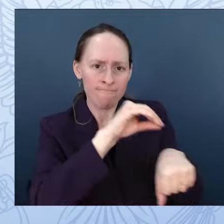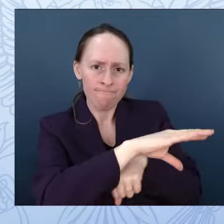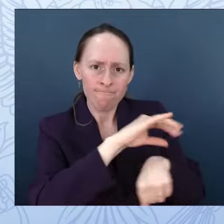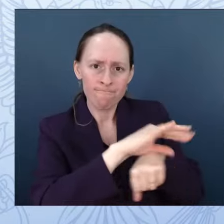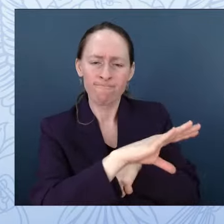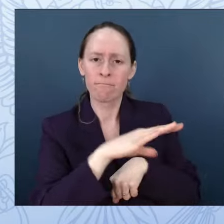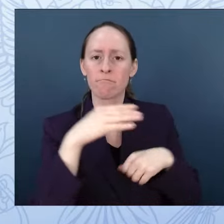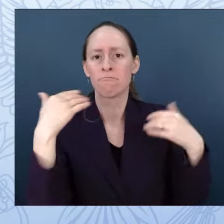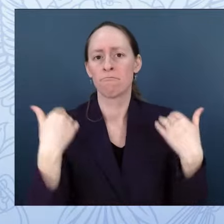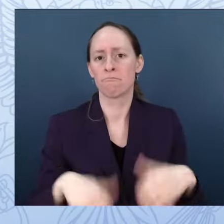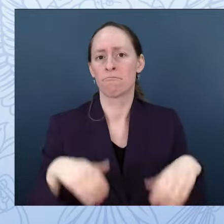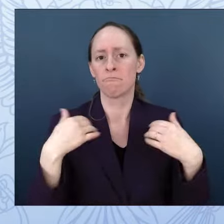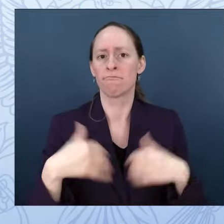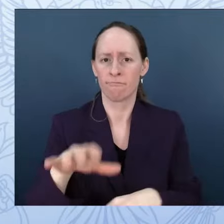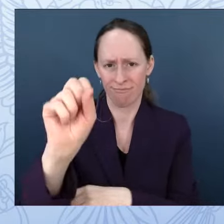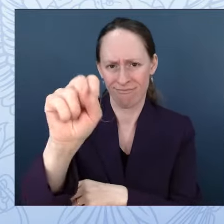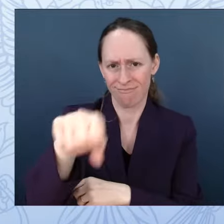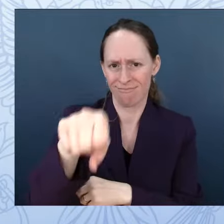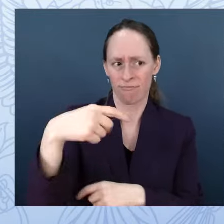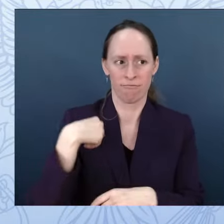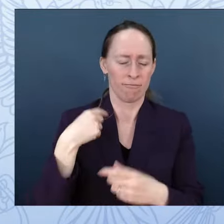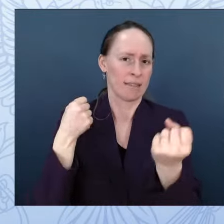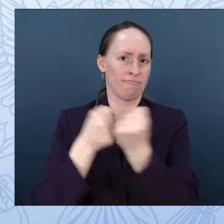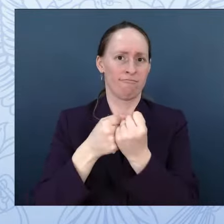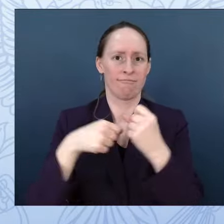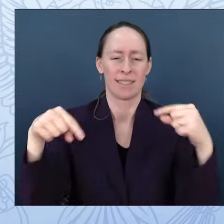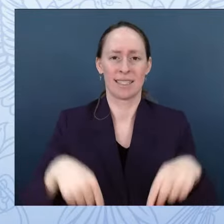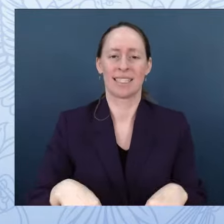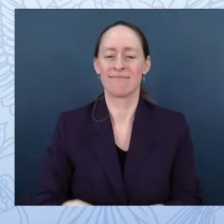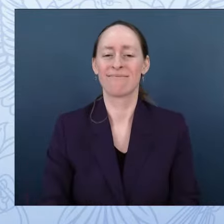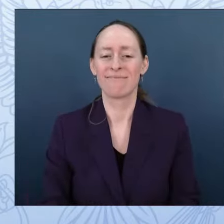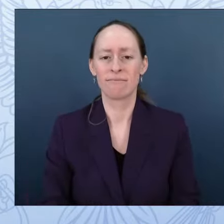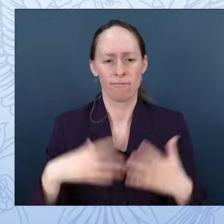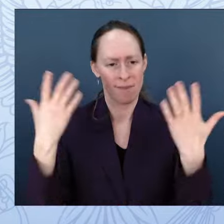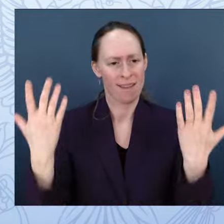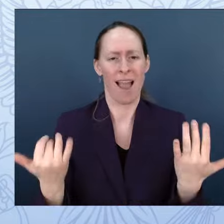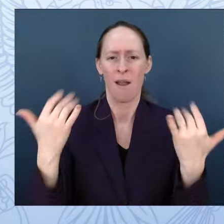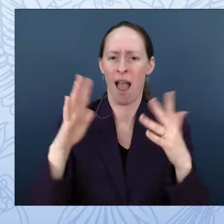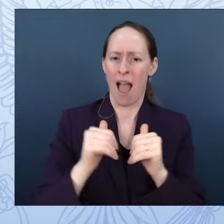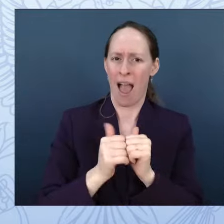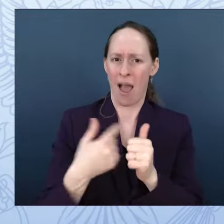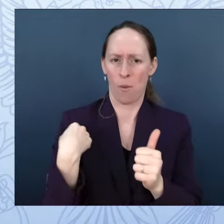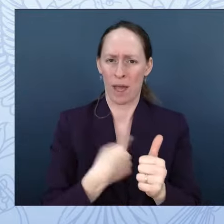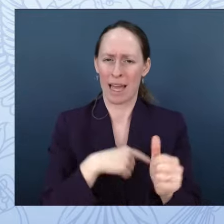that we are customizing the care experience for our live members that are facing cancer,